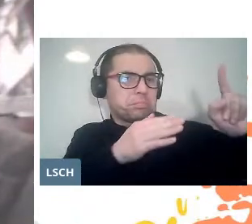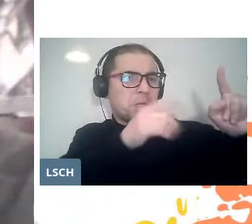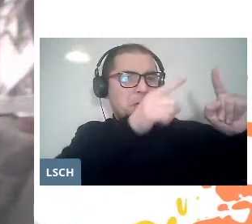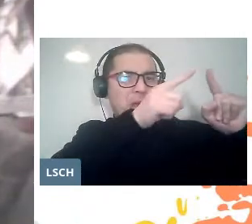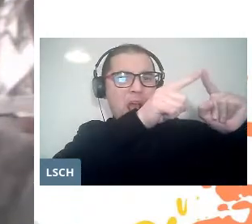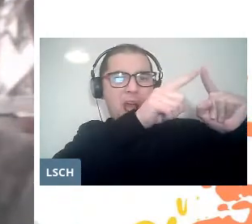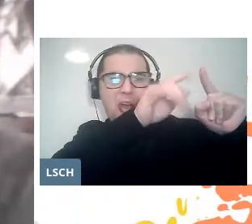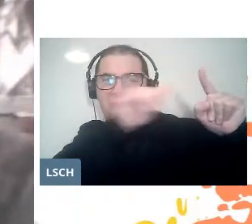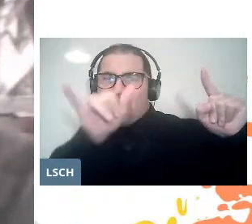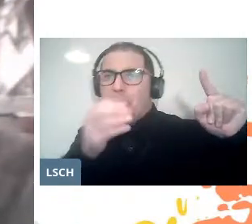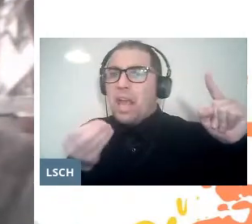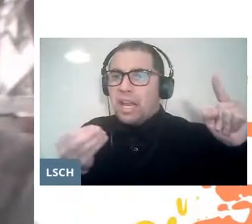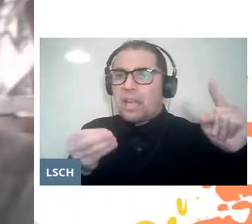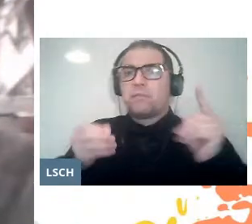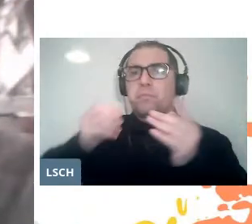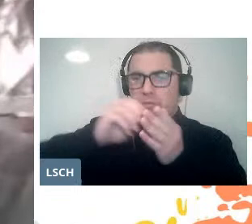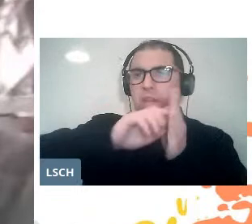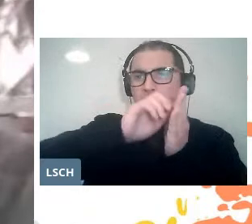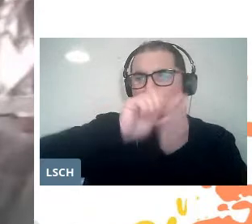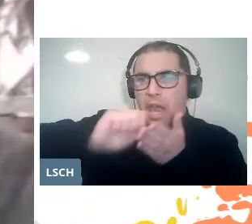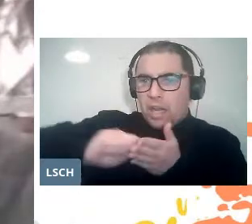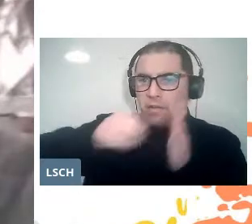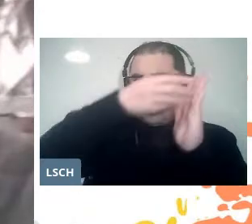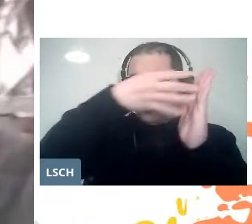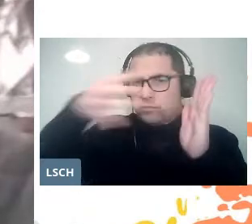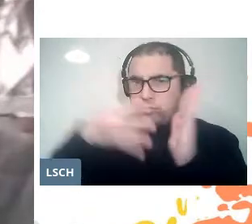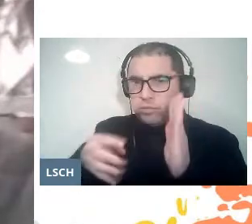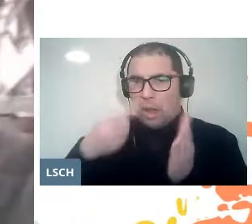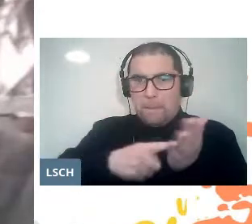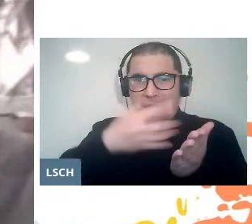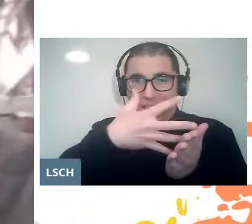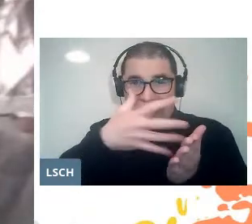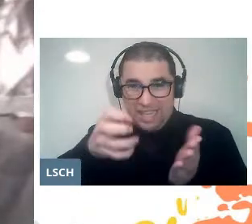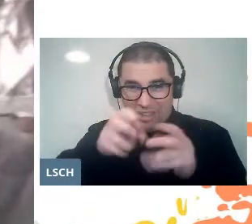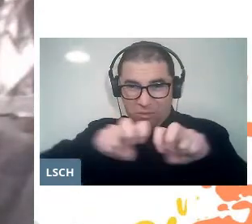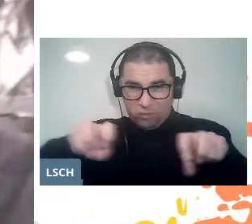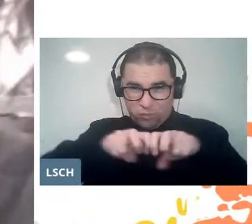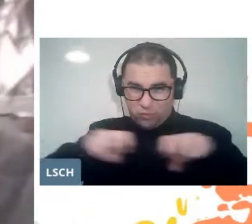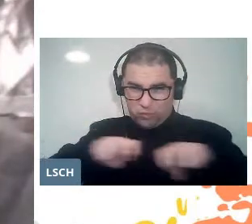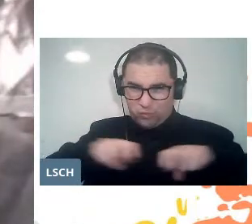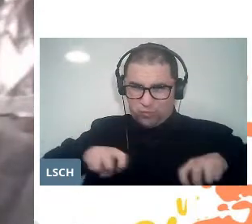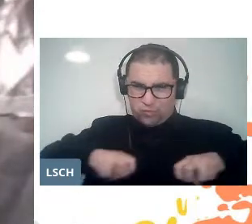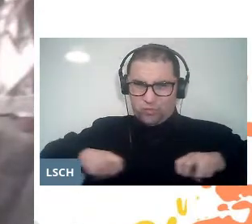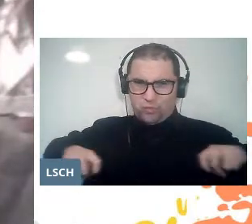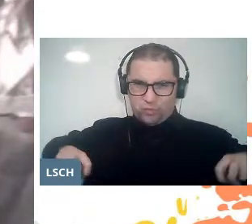Write a symphony for 1500 on stage, since there is the 1000?